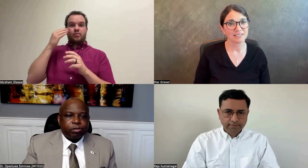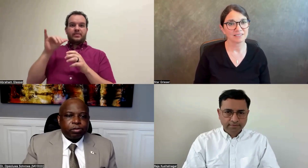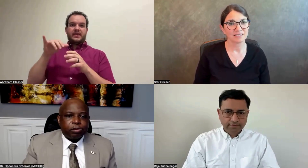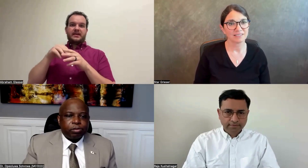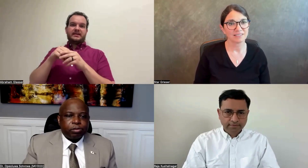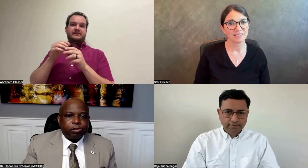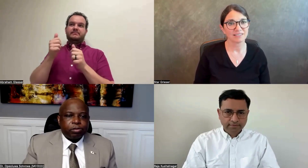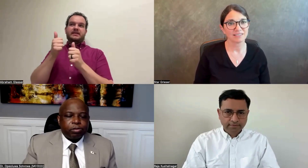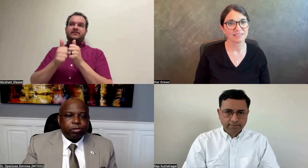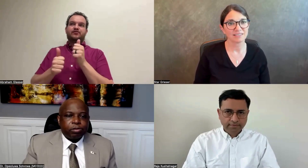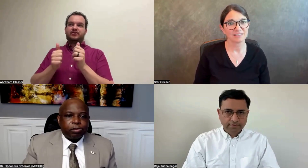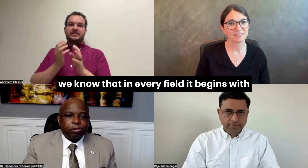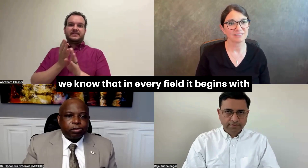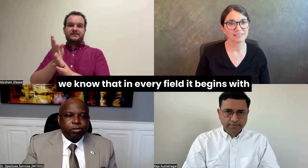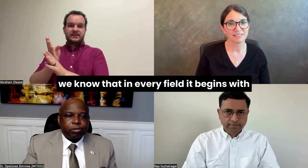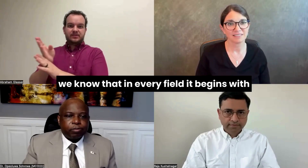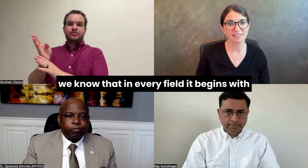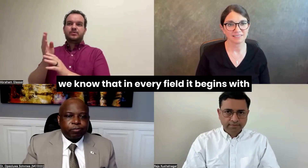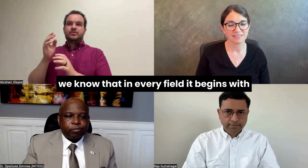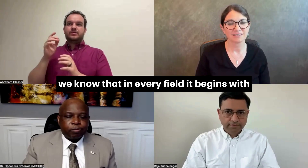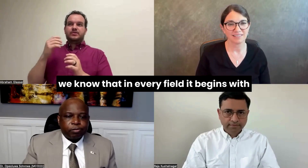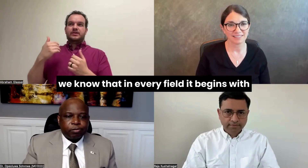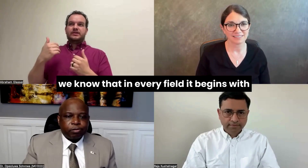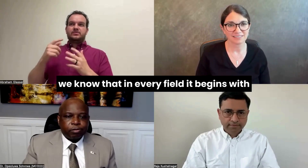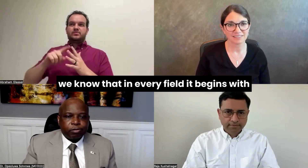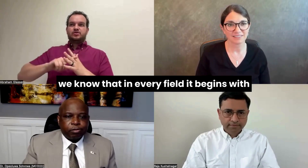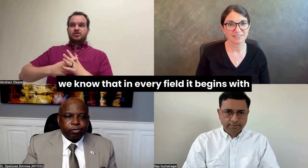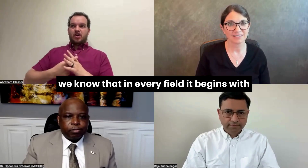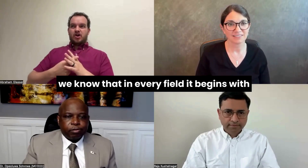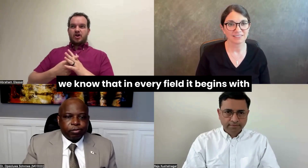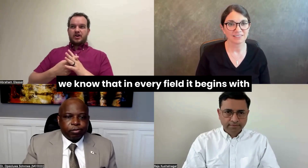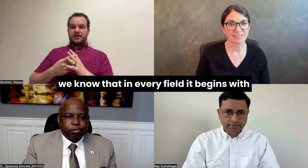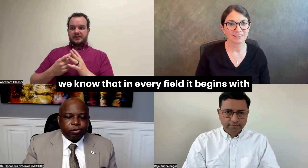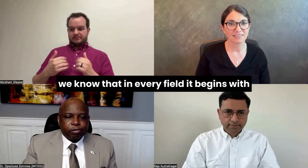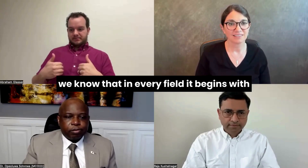we know that in every field it begins with